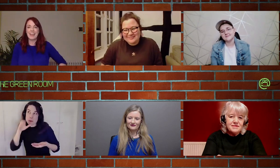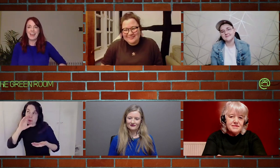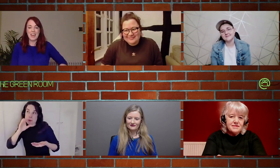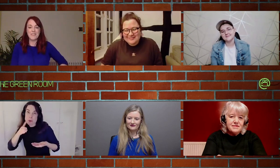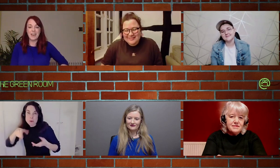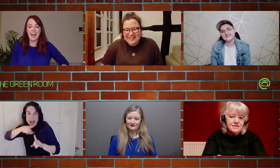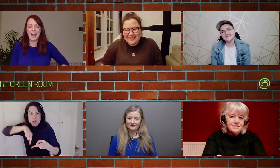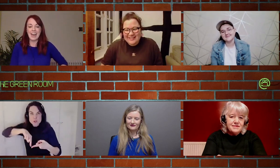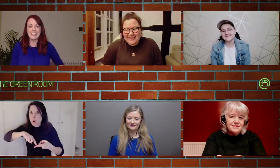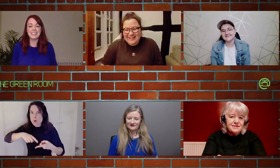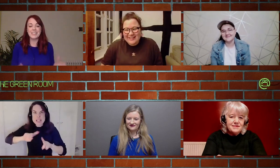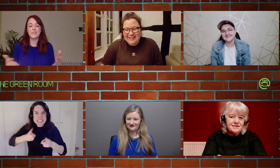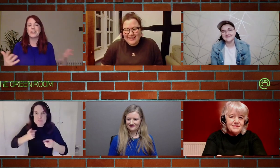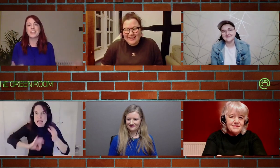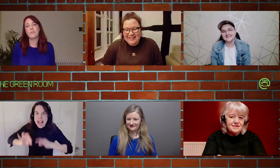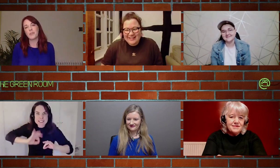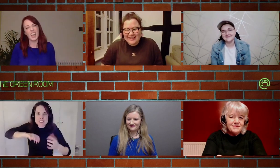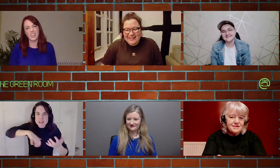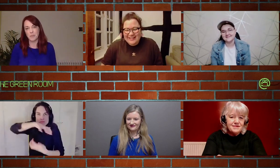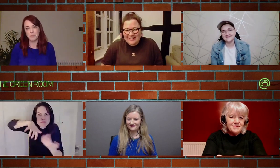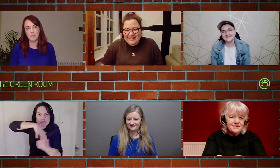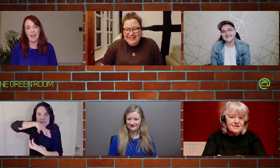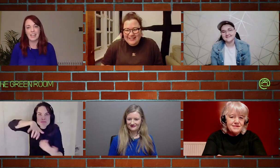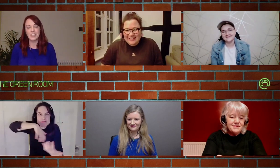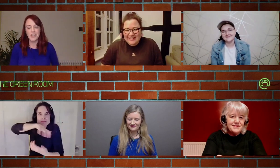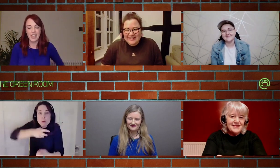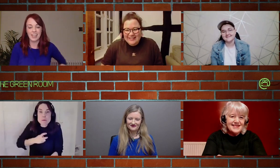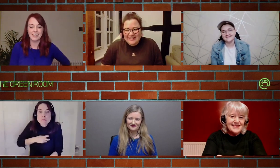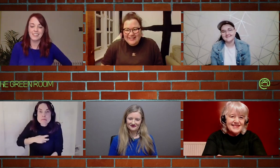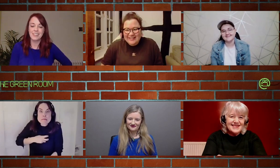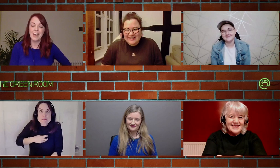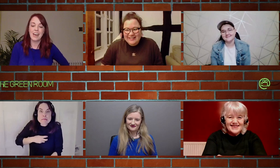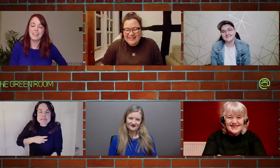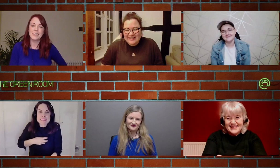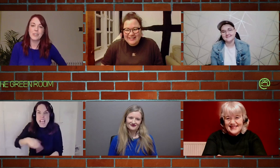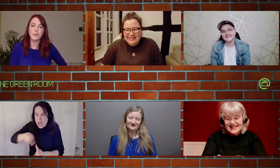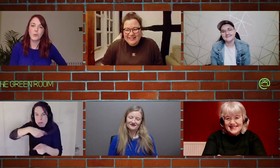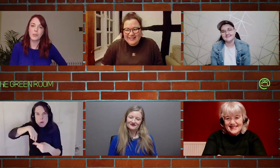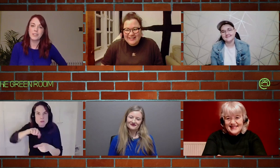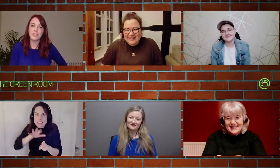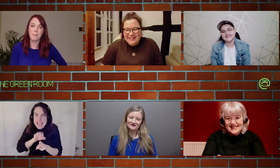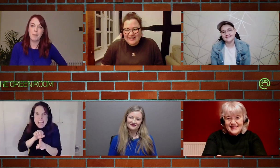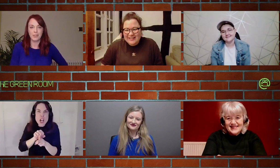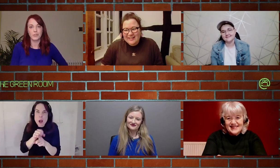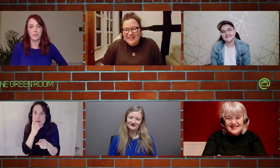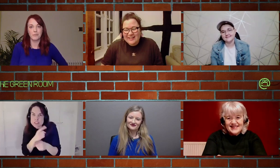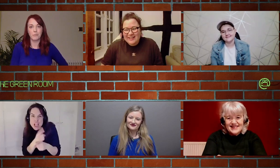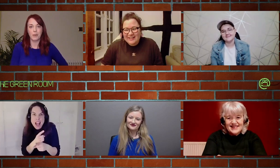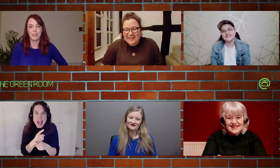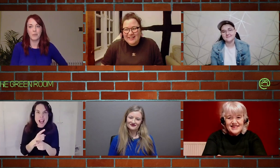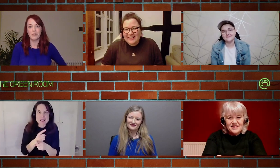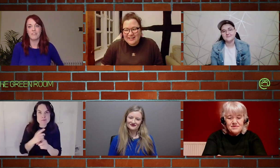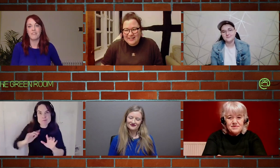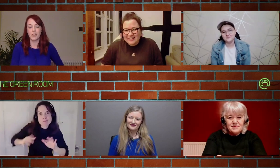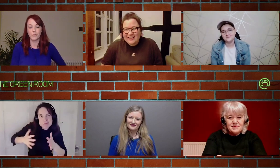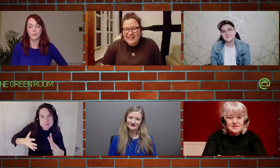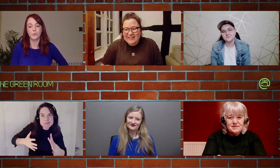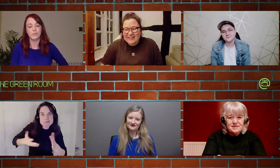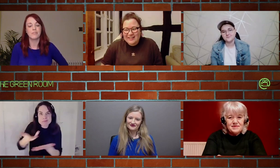We just have a wee catch up and a check in, and enjoy some banter with our fellow